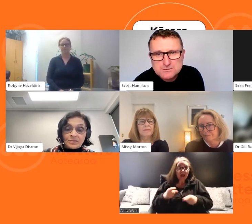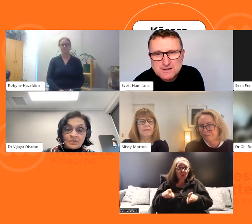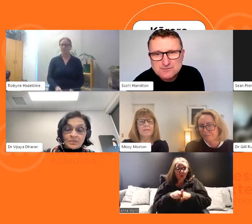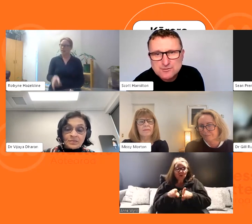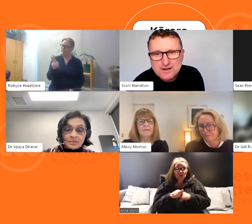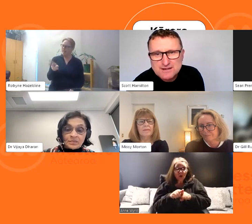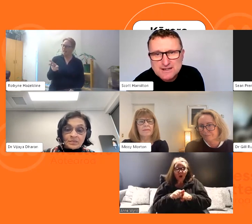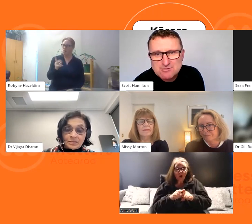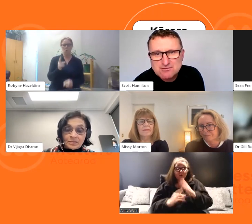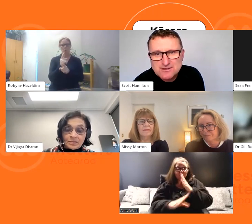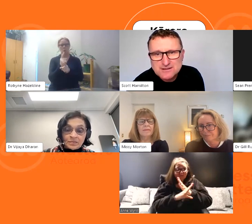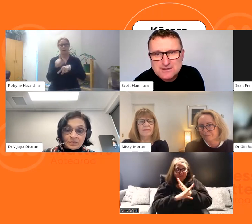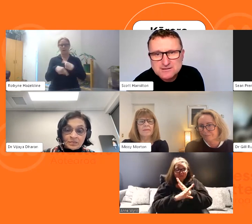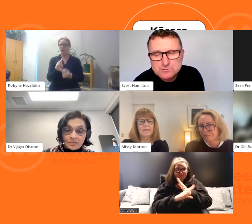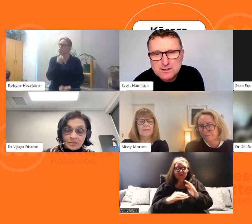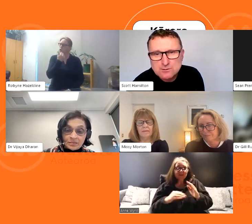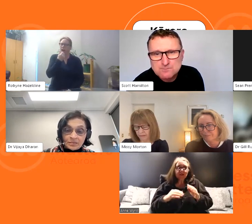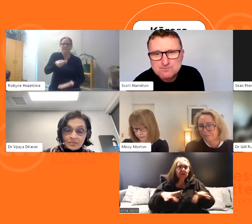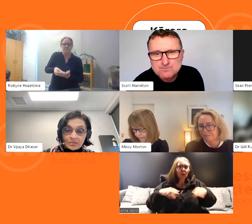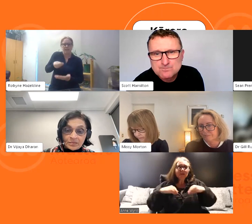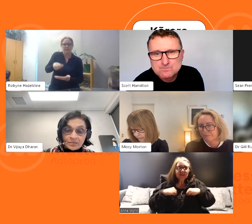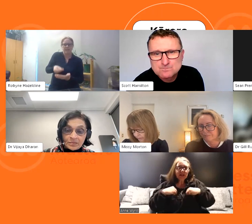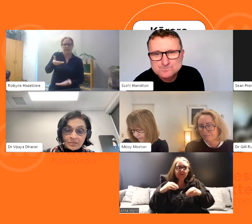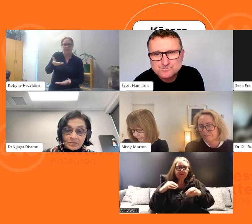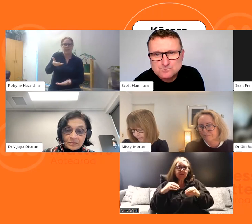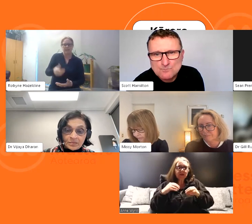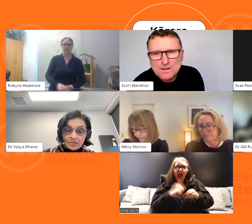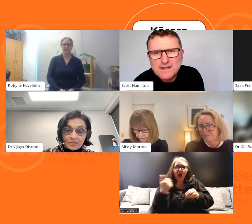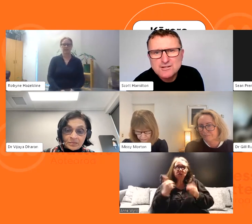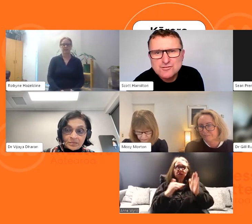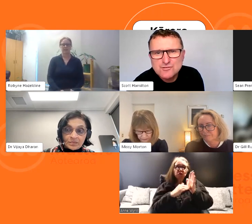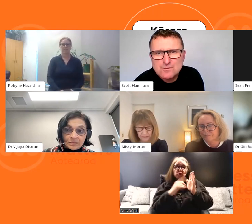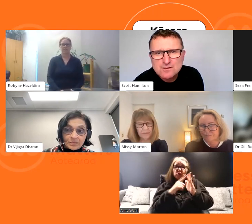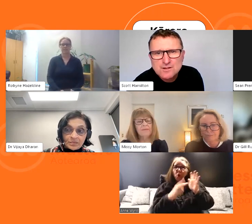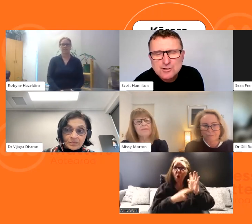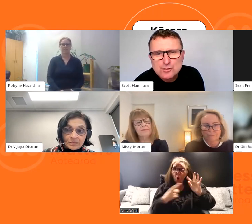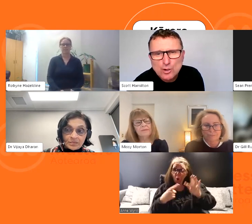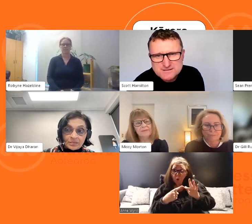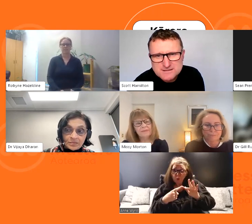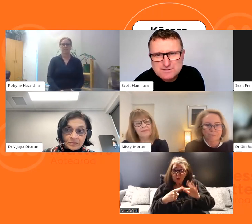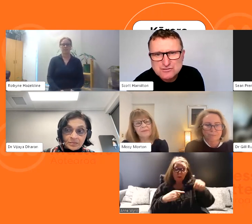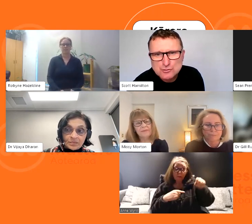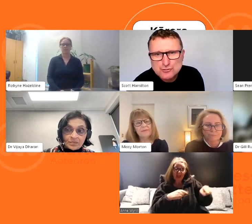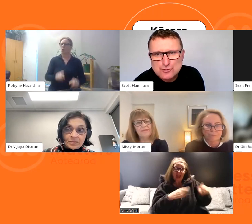about not having enough funding as well and not accepting children